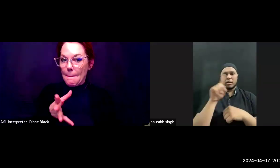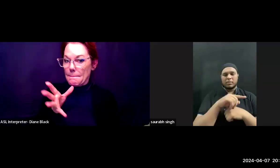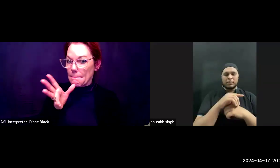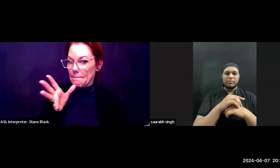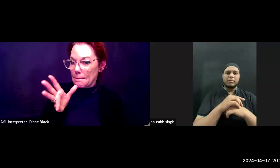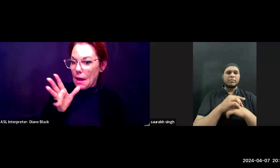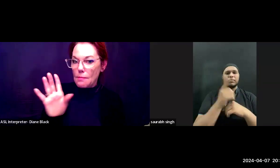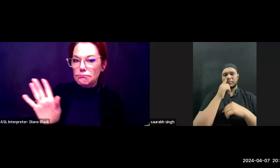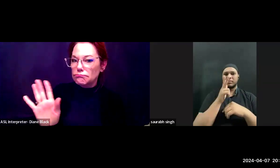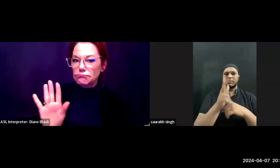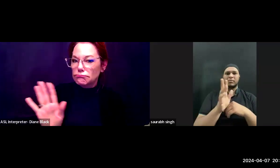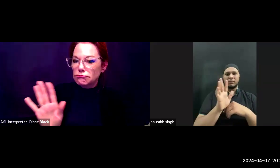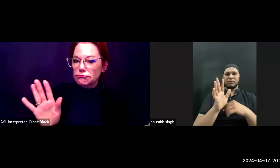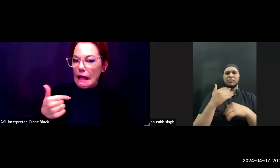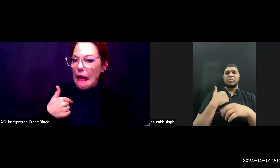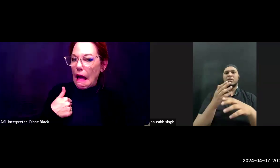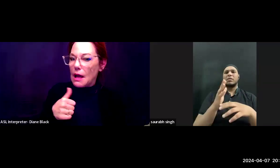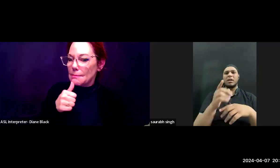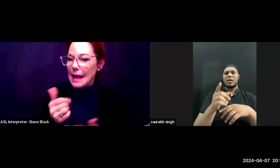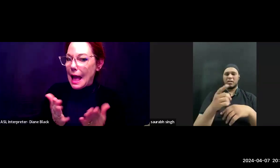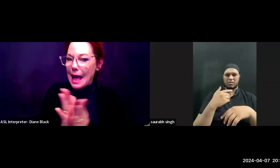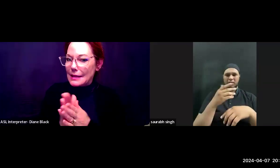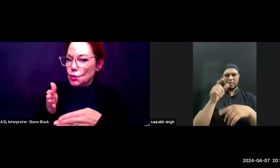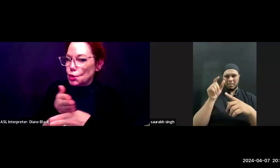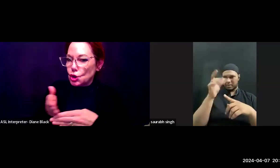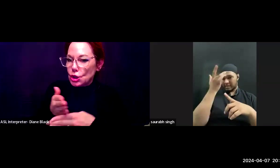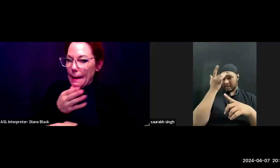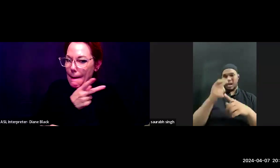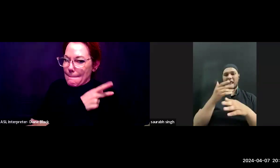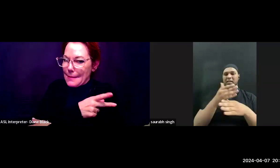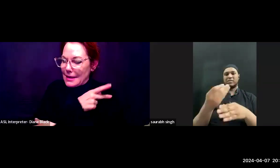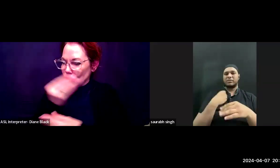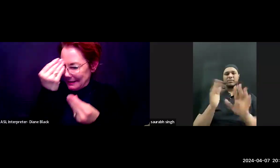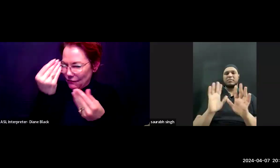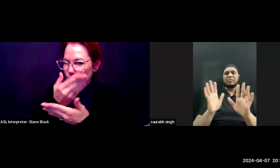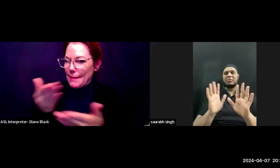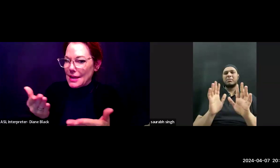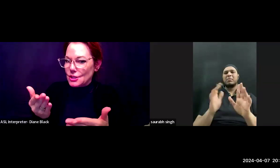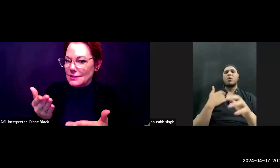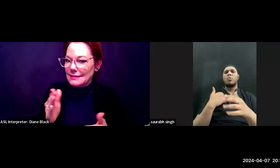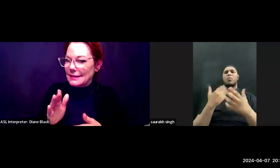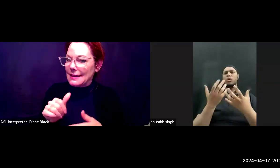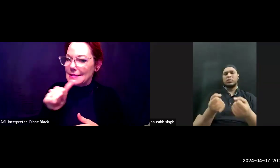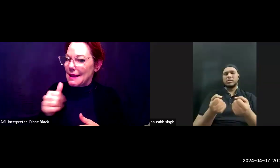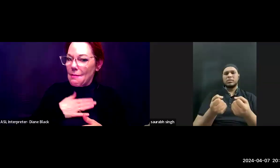share any patient information. that's not what I'm asking at all. I'm just like if you're if you're